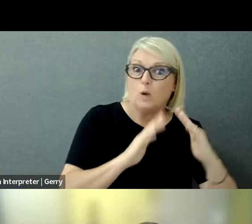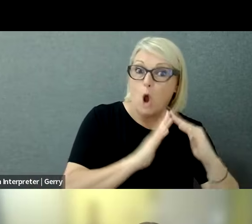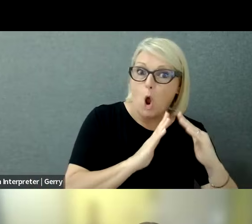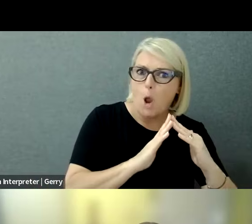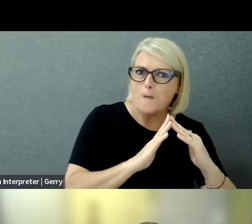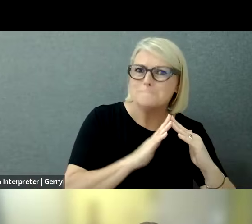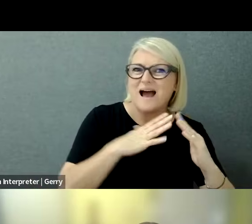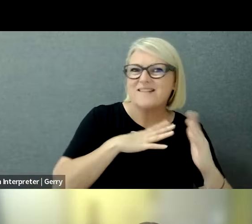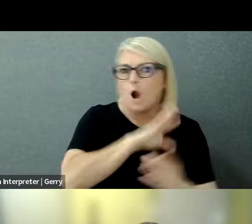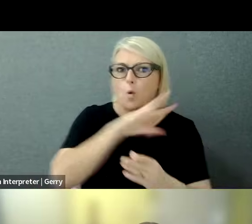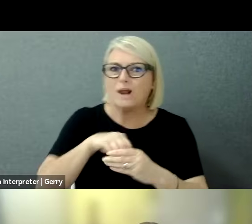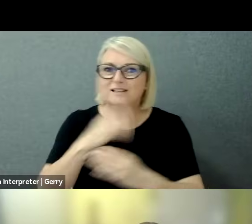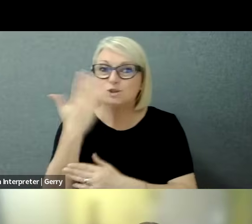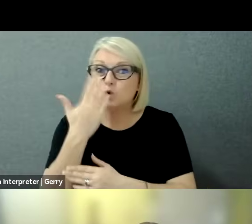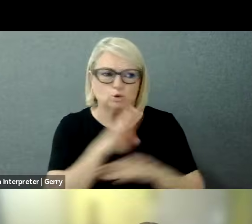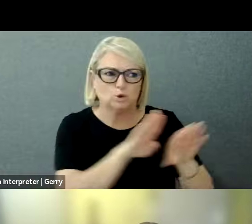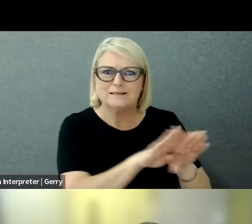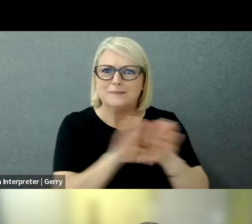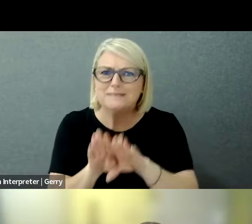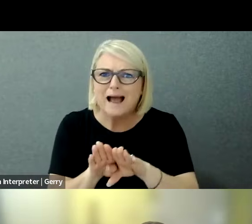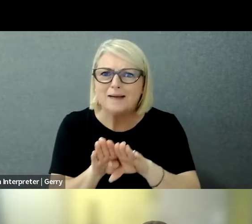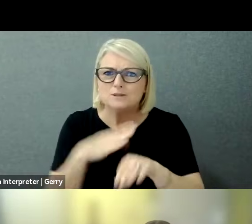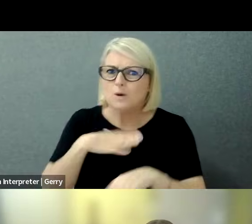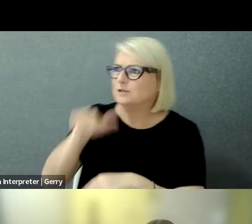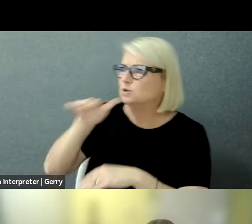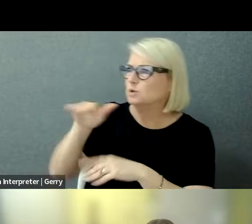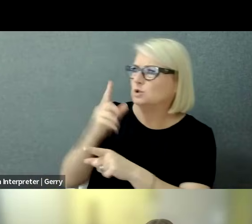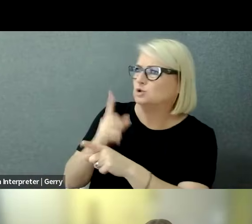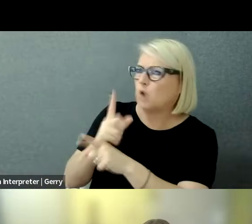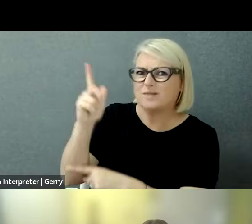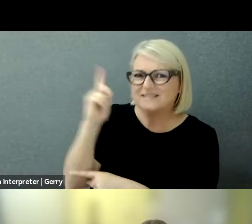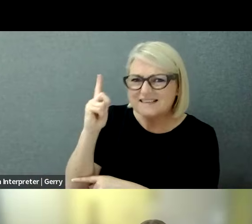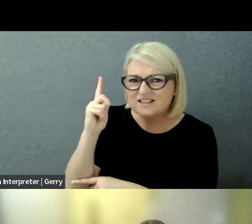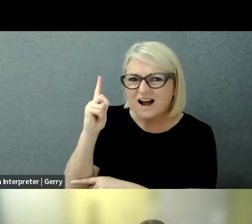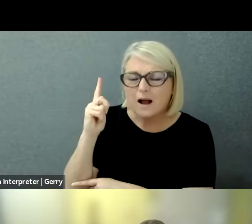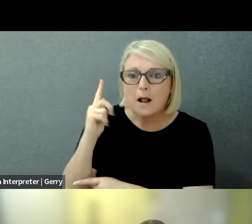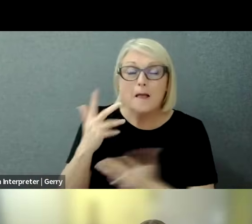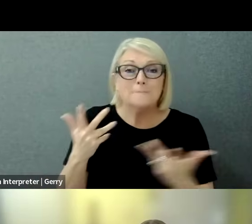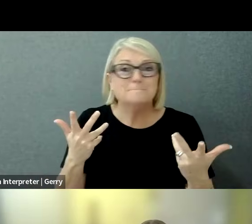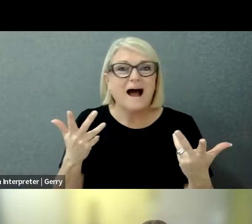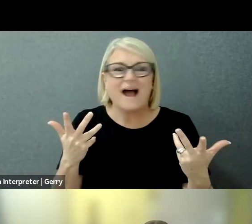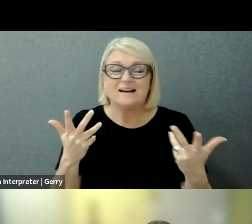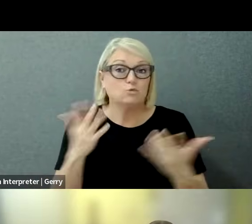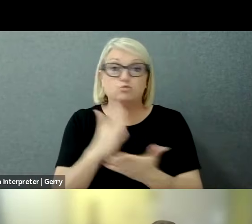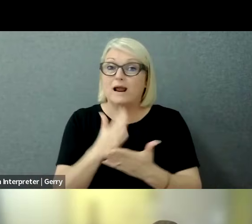you end up in this really tricky situation that frankly seems wildly inefficient. So one of the